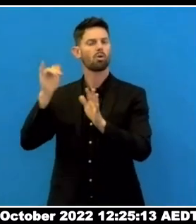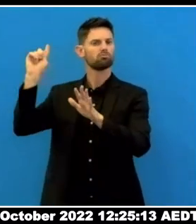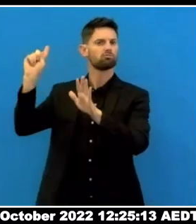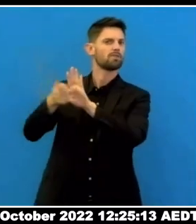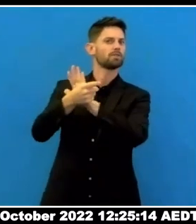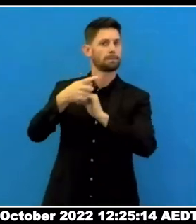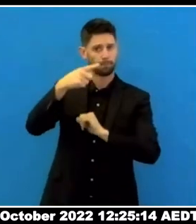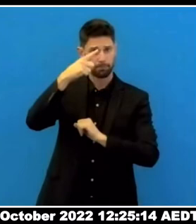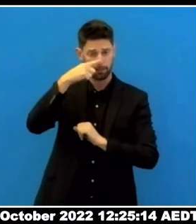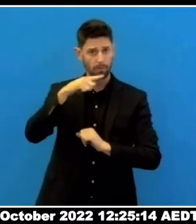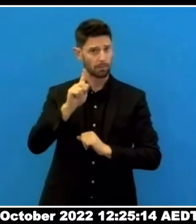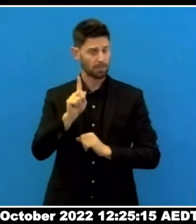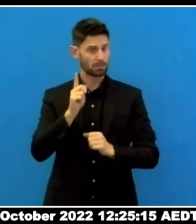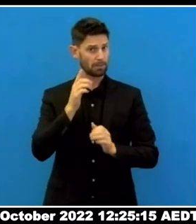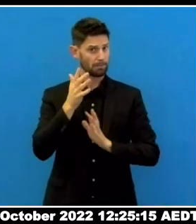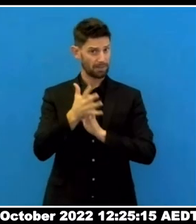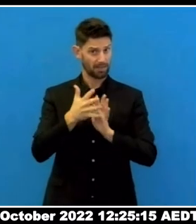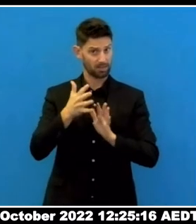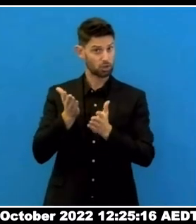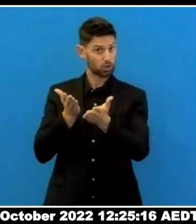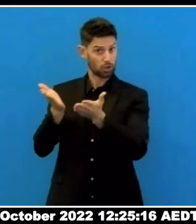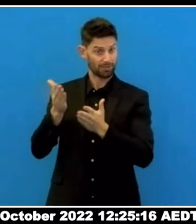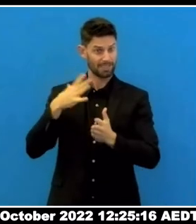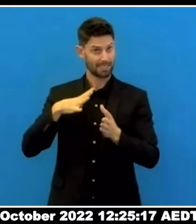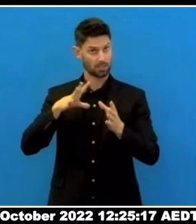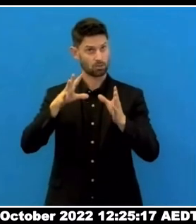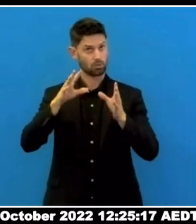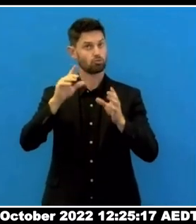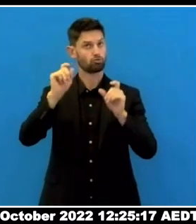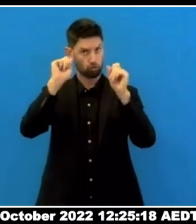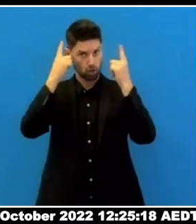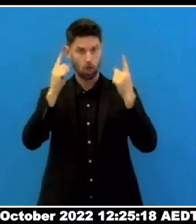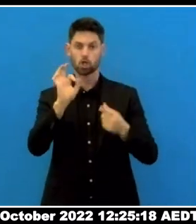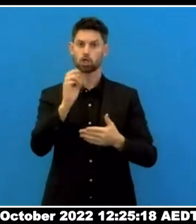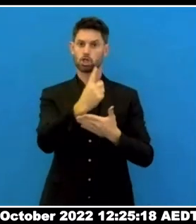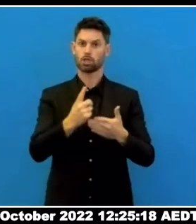needs to understand not just saying "a trauma informed approach",